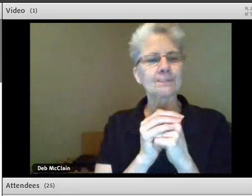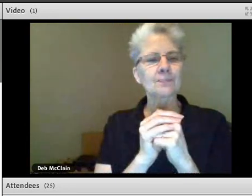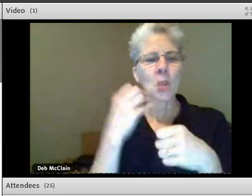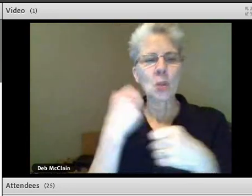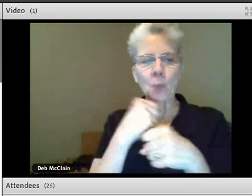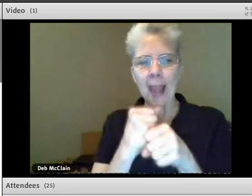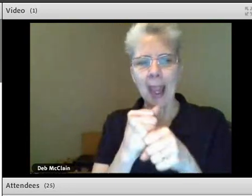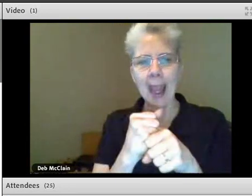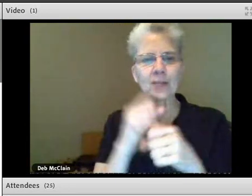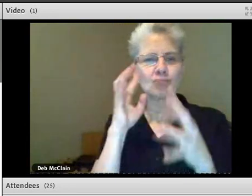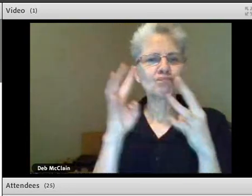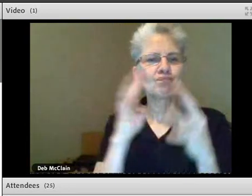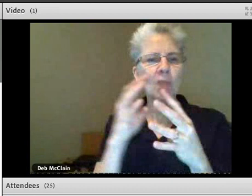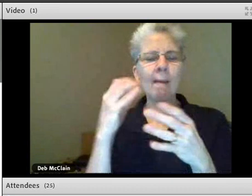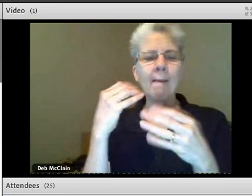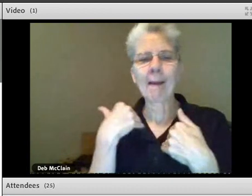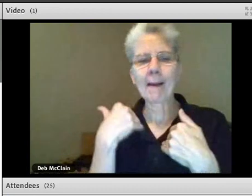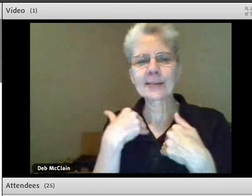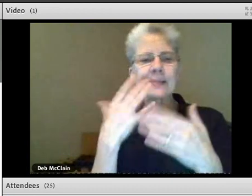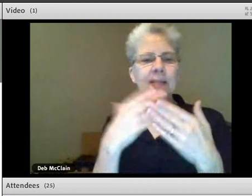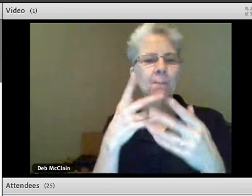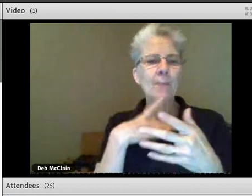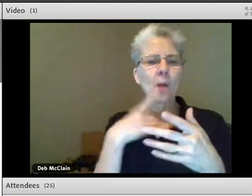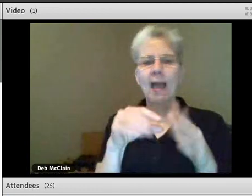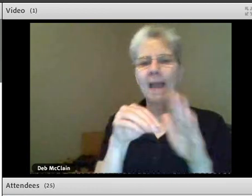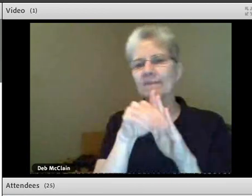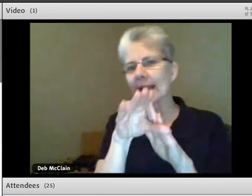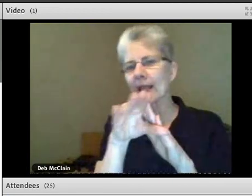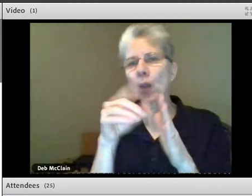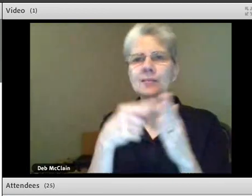based on the different types of learning styles. Some people like to learn through videos, like to learn through reading,